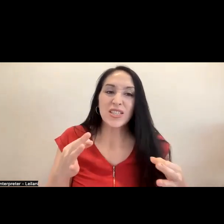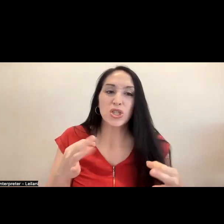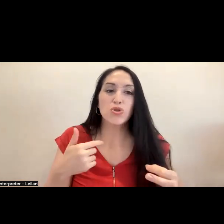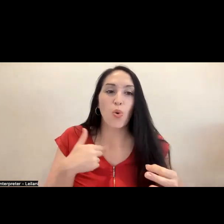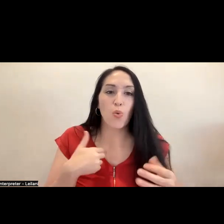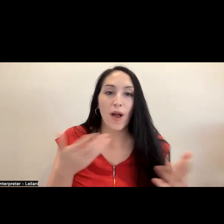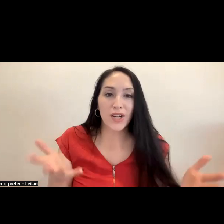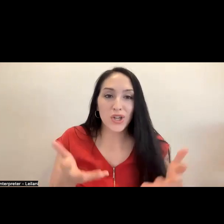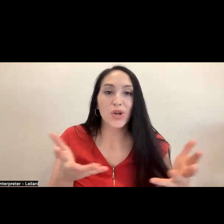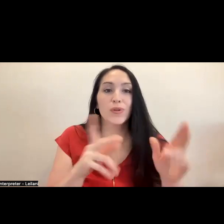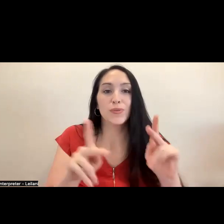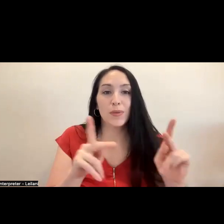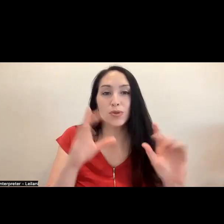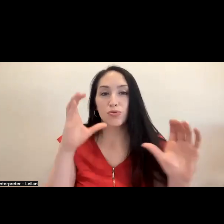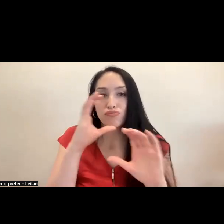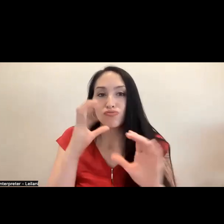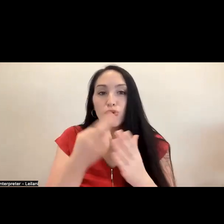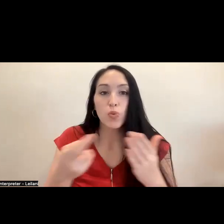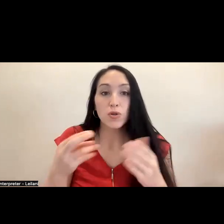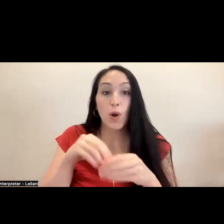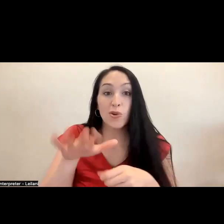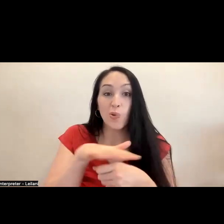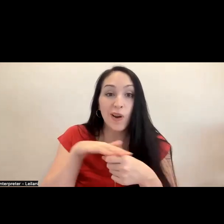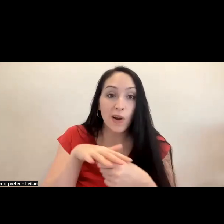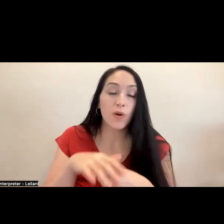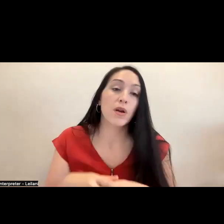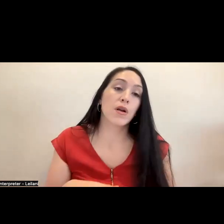12:01:50 Oh! And and you might have to go. The a public of private guardian.